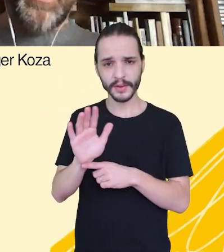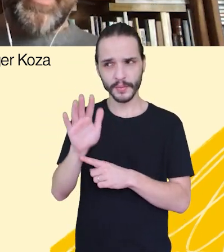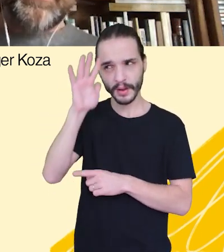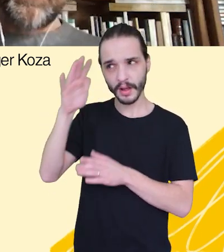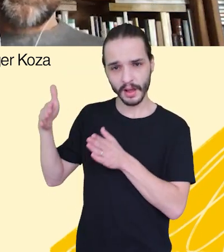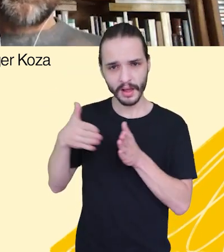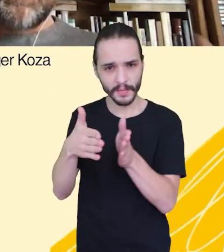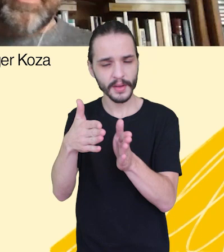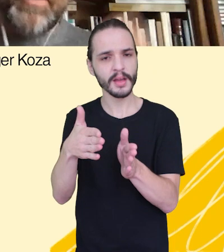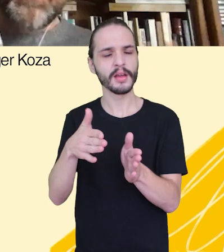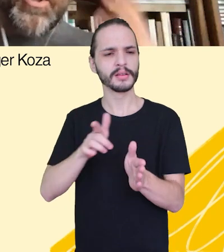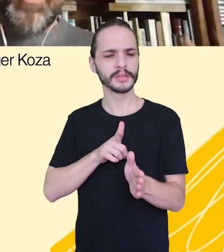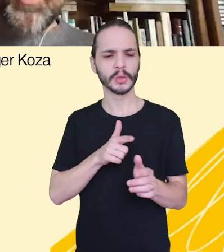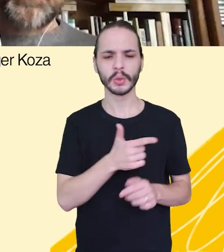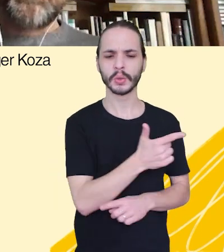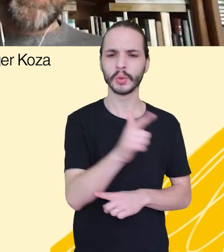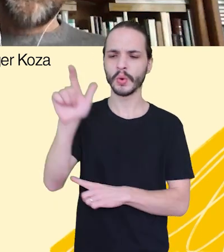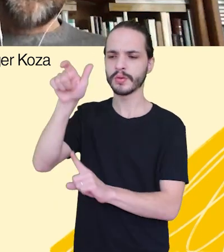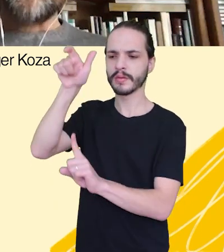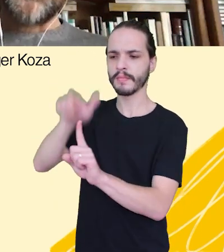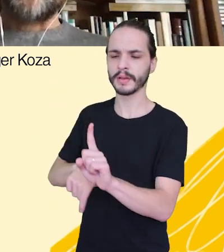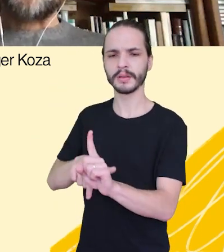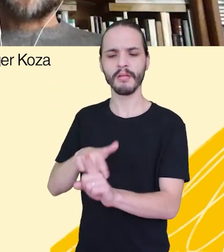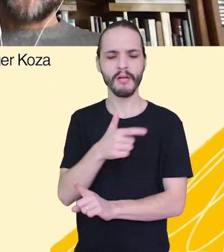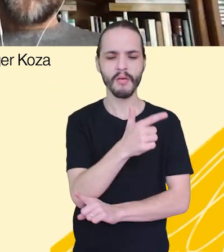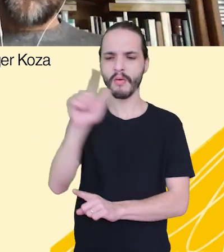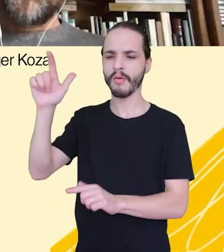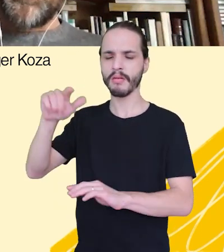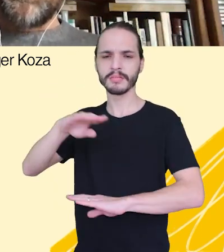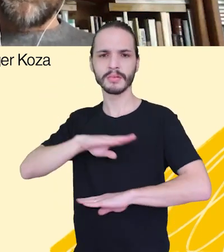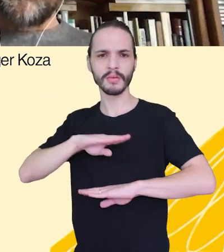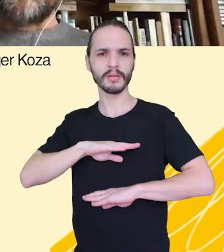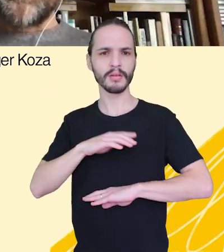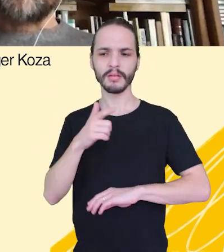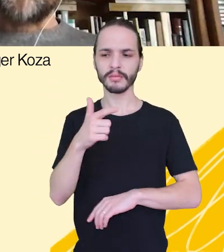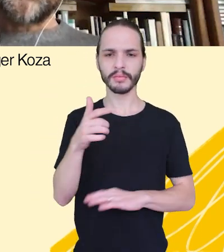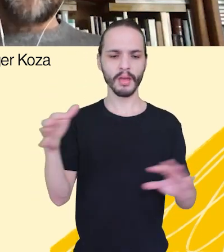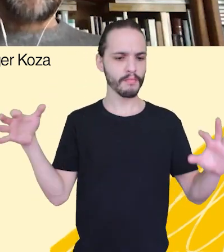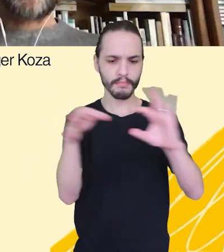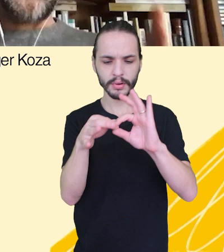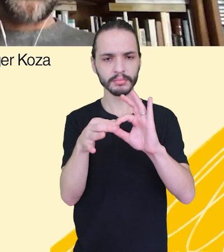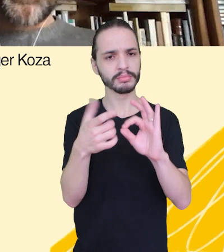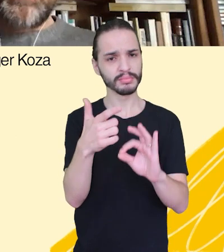another characters, another situation, and there is no specific bridge.